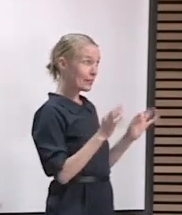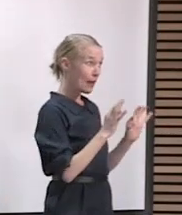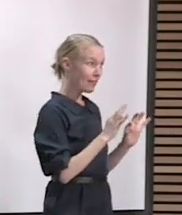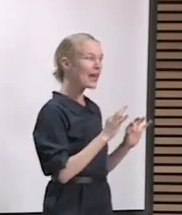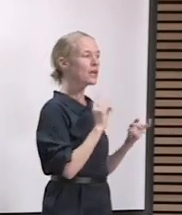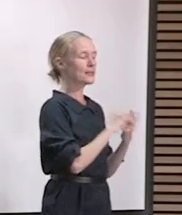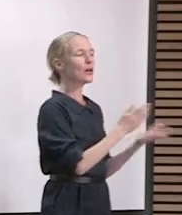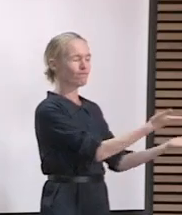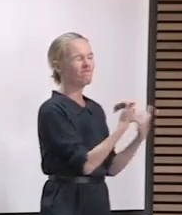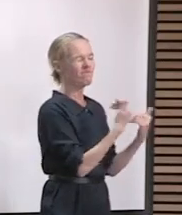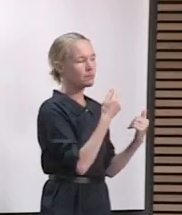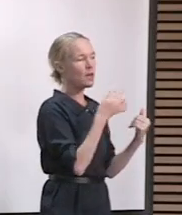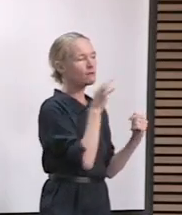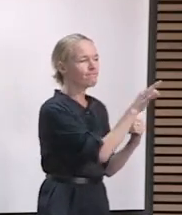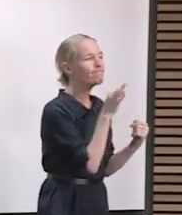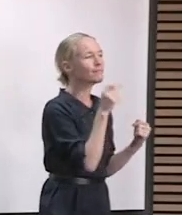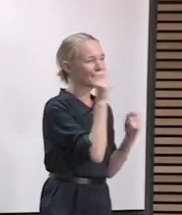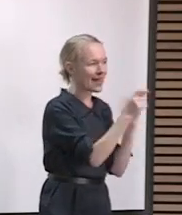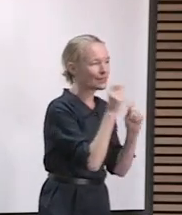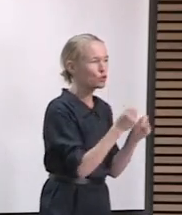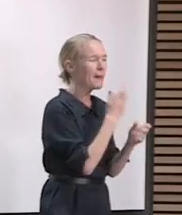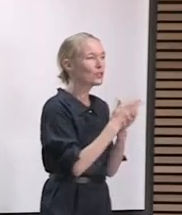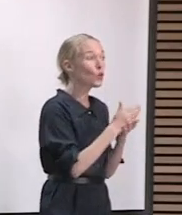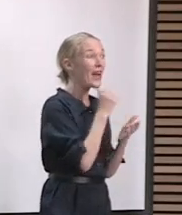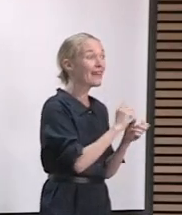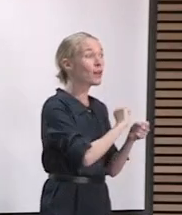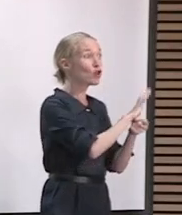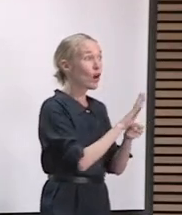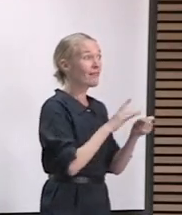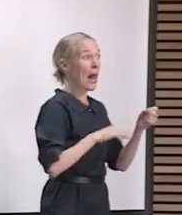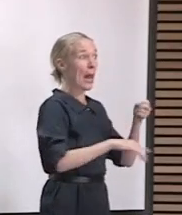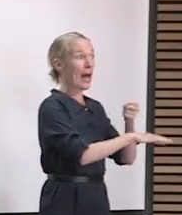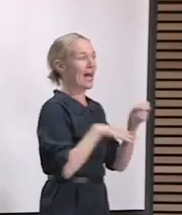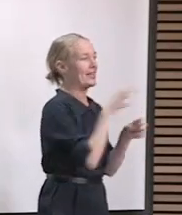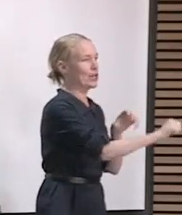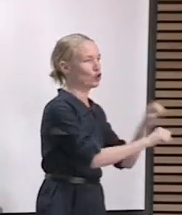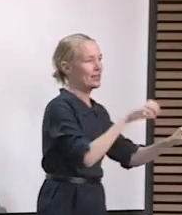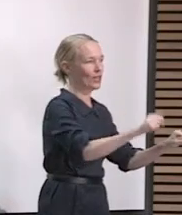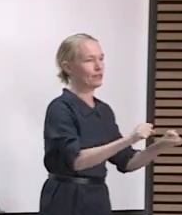ring-fence the extent of this outbreak, particularly in the Auckland region.